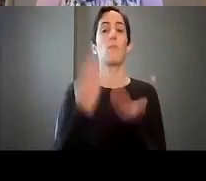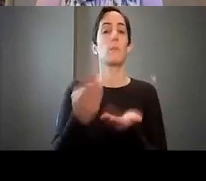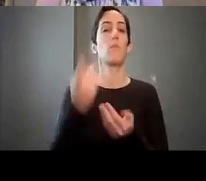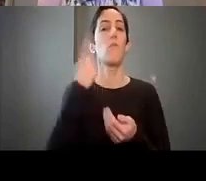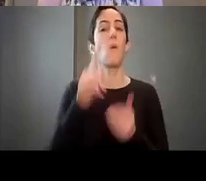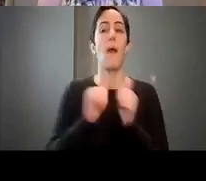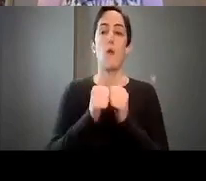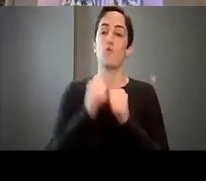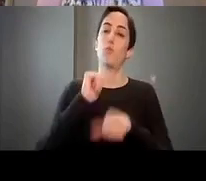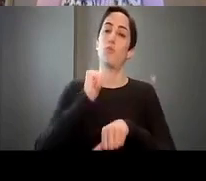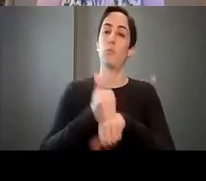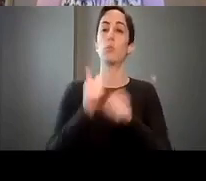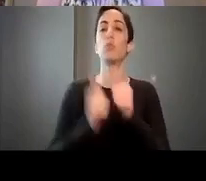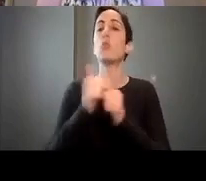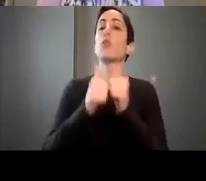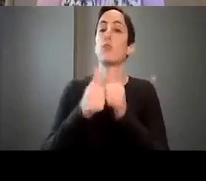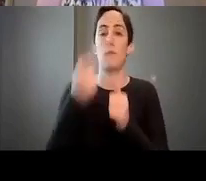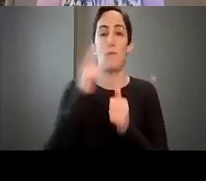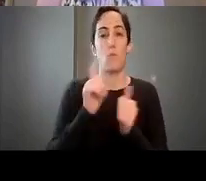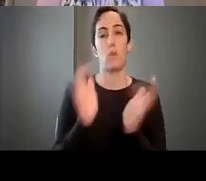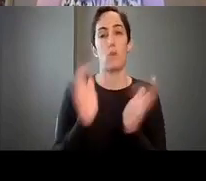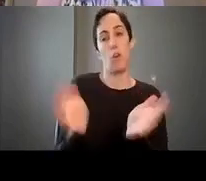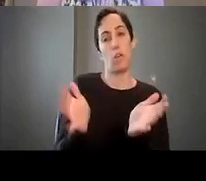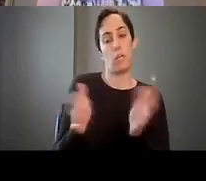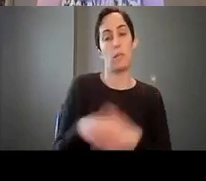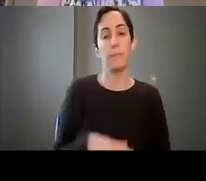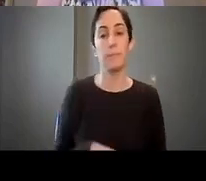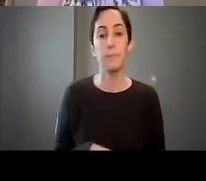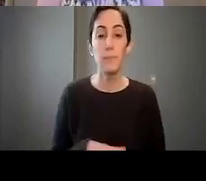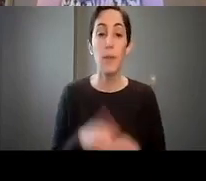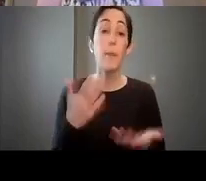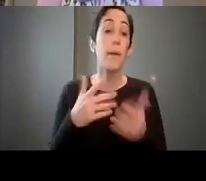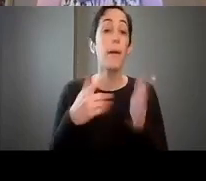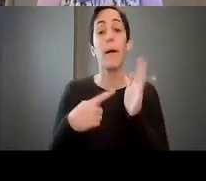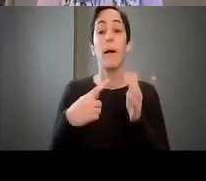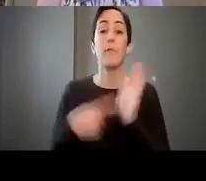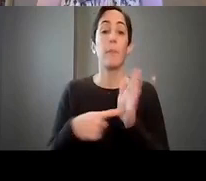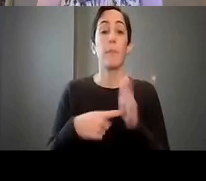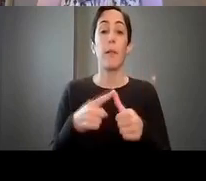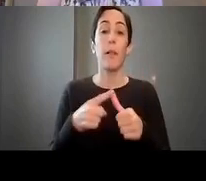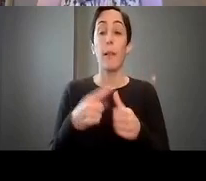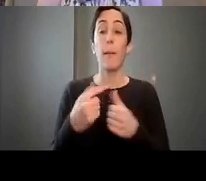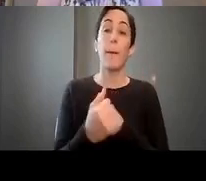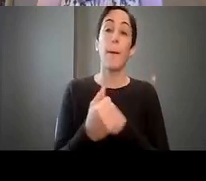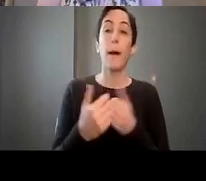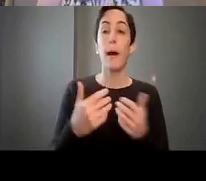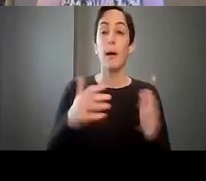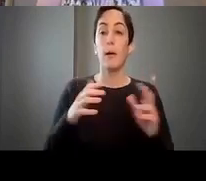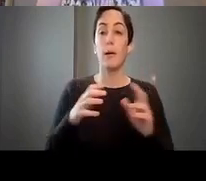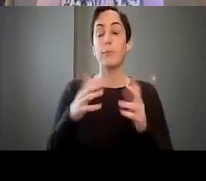might happen in an inpatient unit when having a morning huddle not on like you're looking at the day, or an might happen in an inpatient unit when outpatient ambulatory clinic looking at you're looking at the day, or an